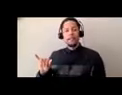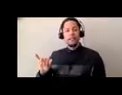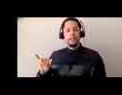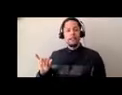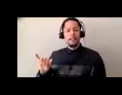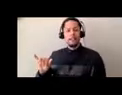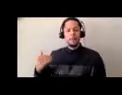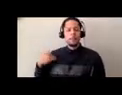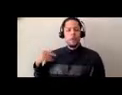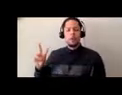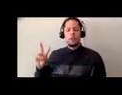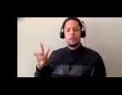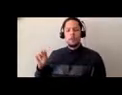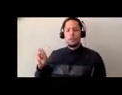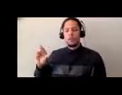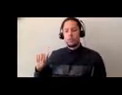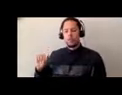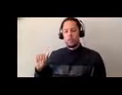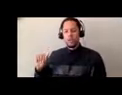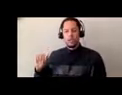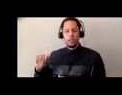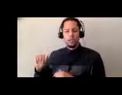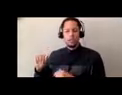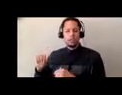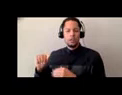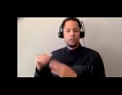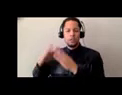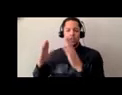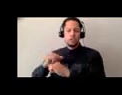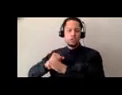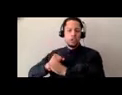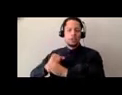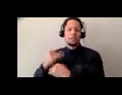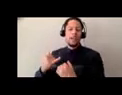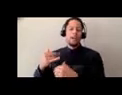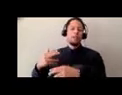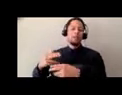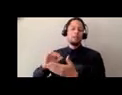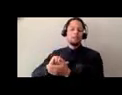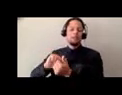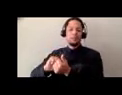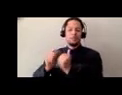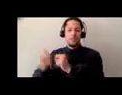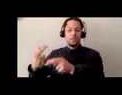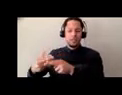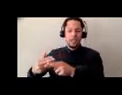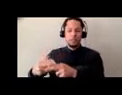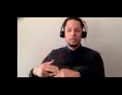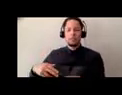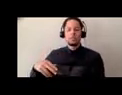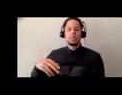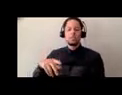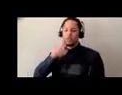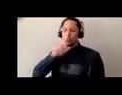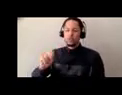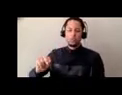Torus shelter. They're now titled true north. They're definitely emergency housing services.